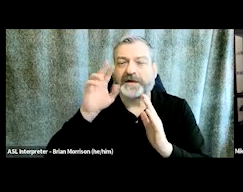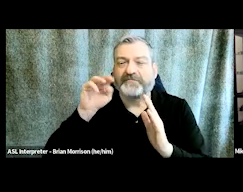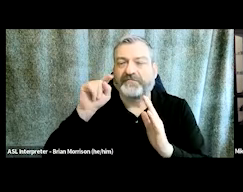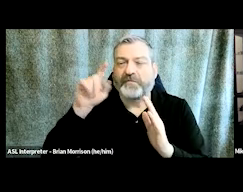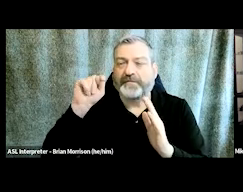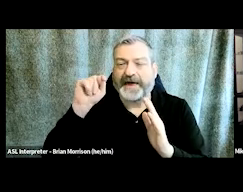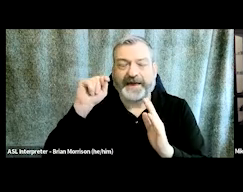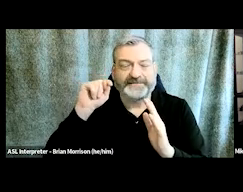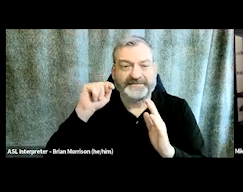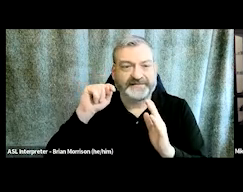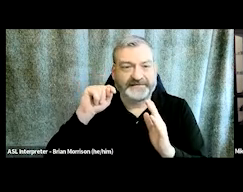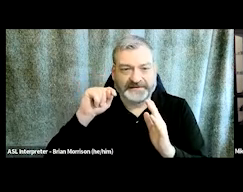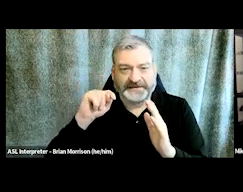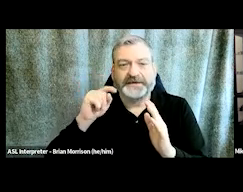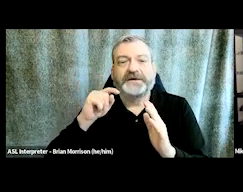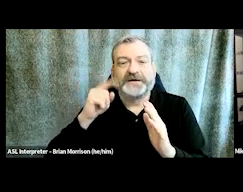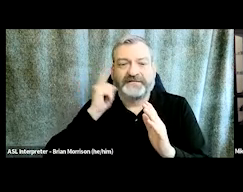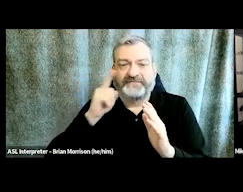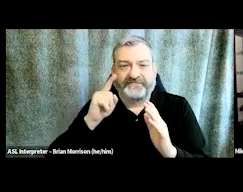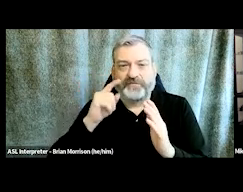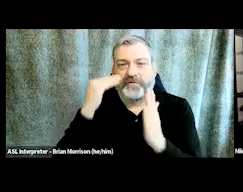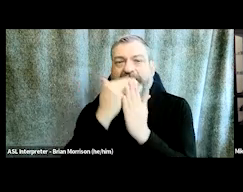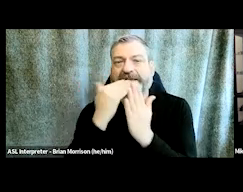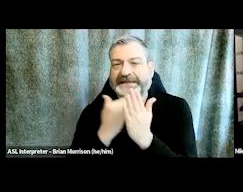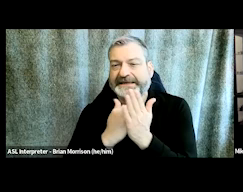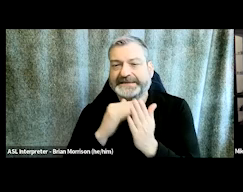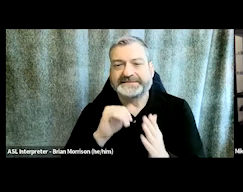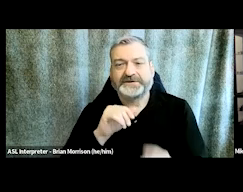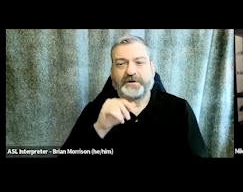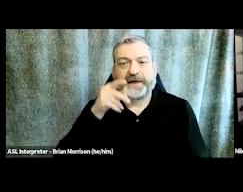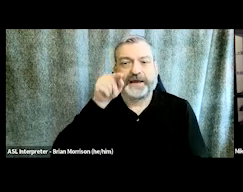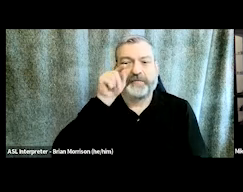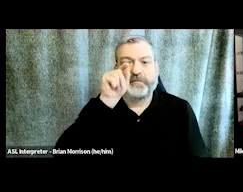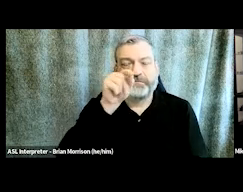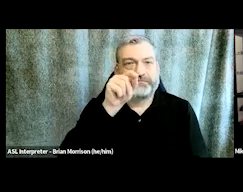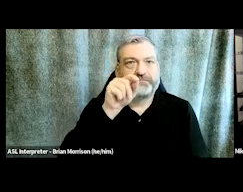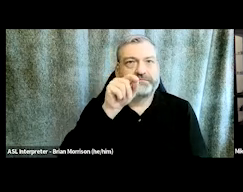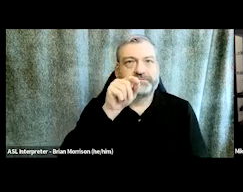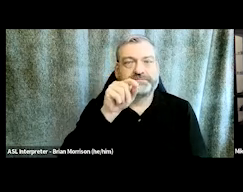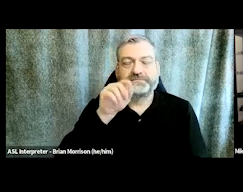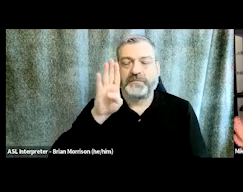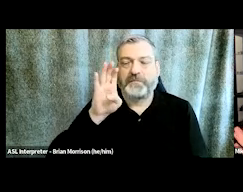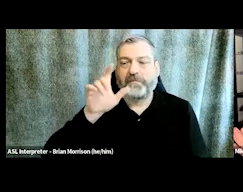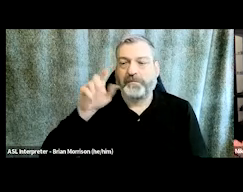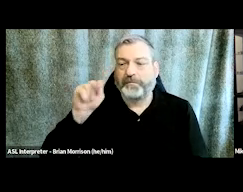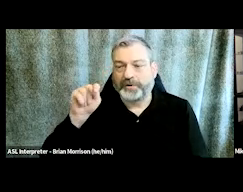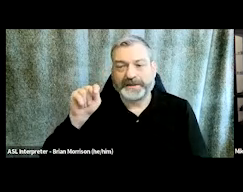Just use the built in numbered list or bulleted list features of any program,